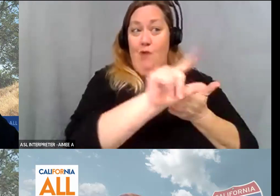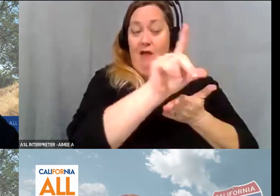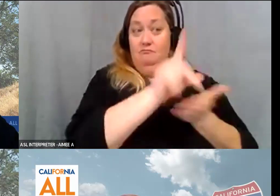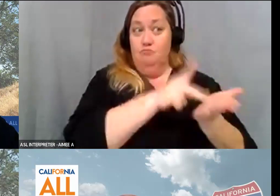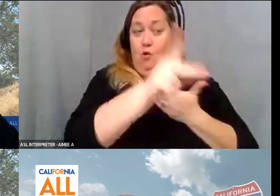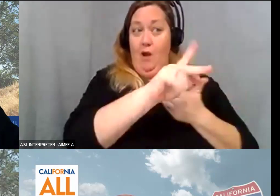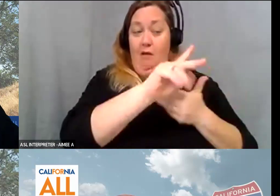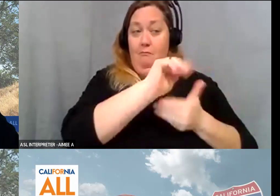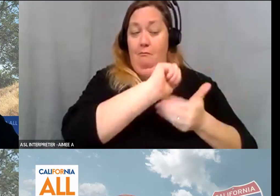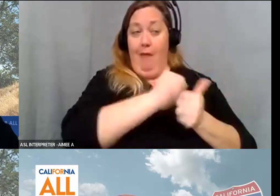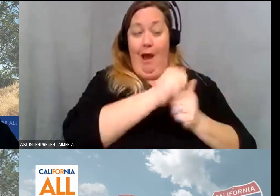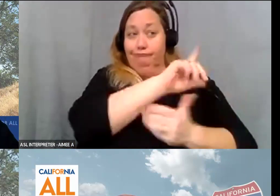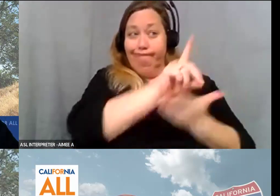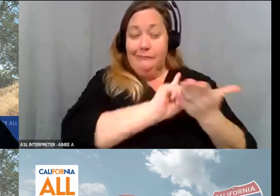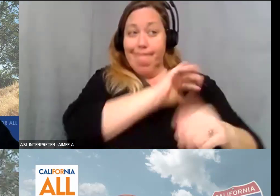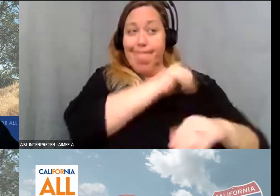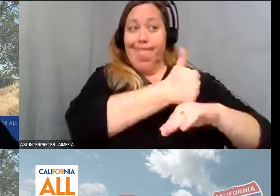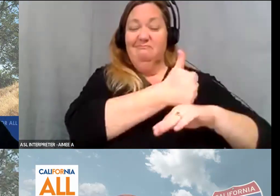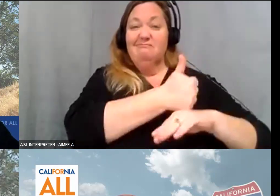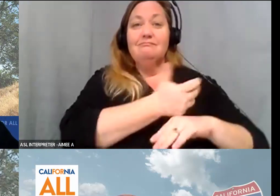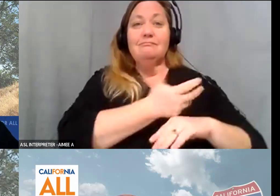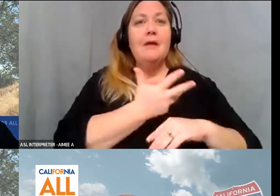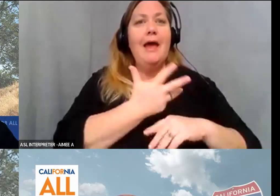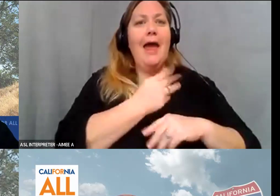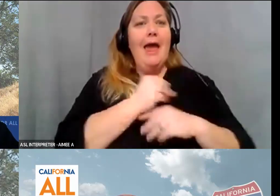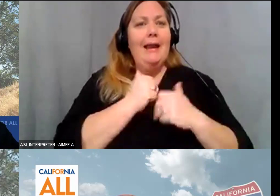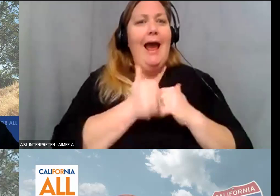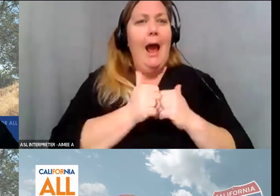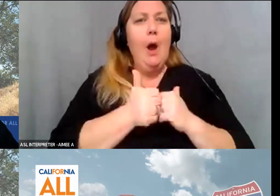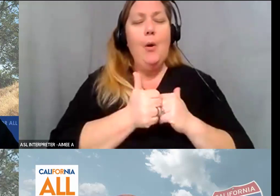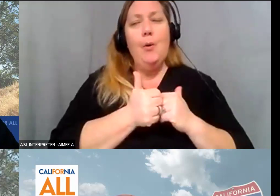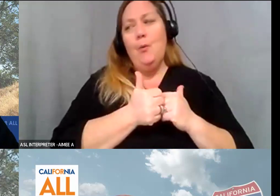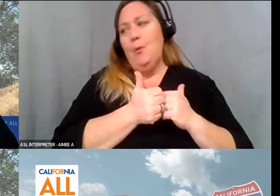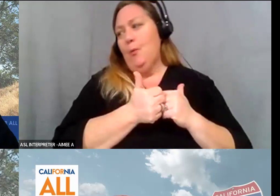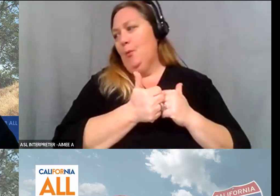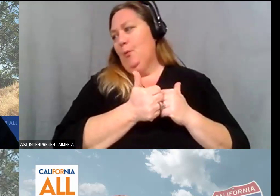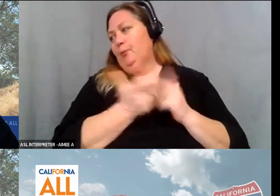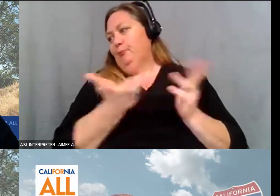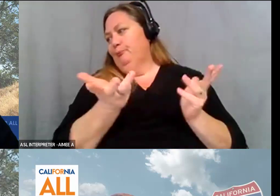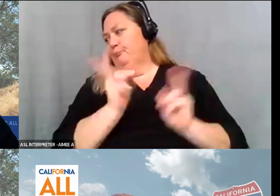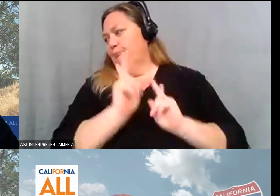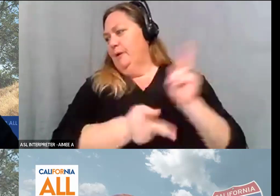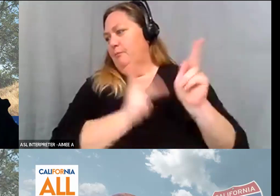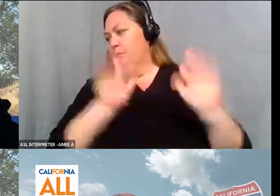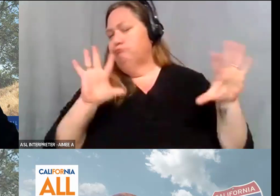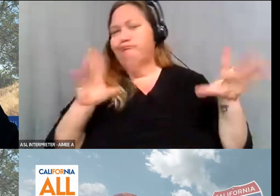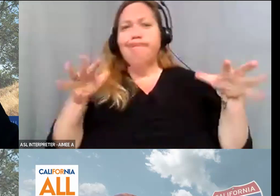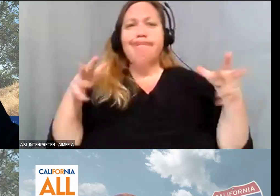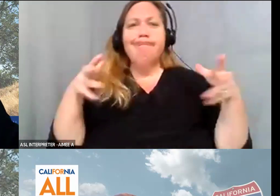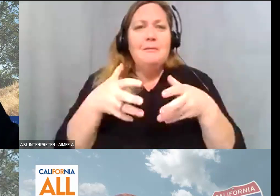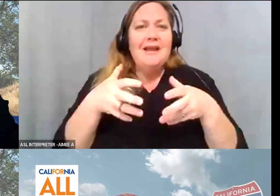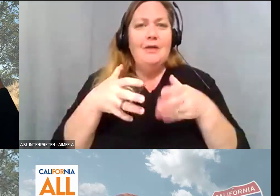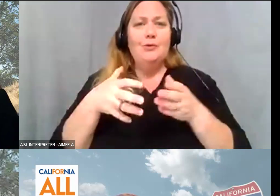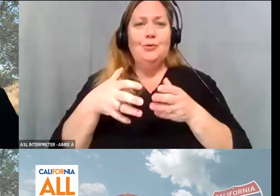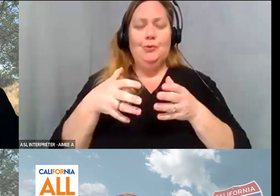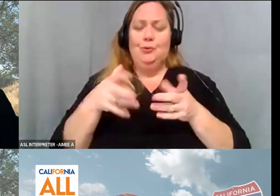you know you know how you know folks come together and apply for Competitive Grants,